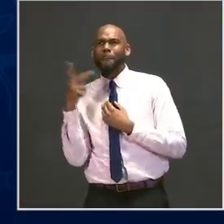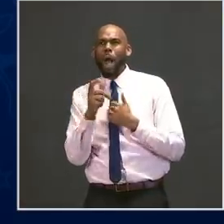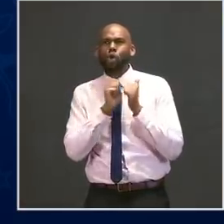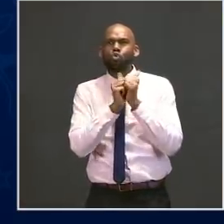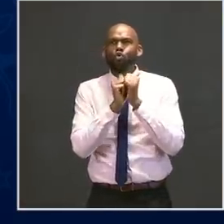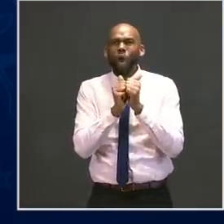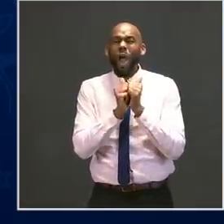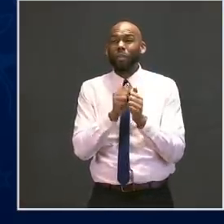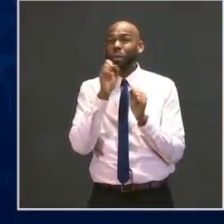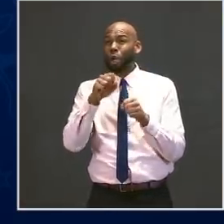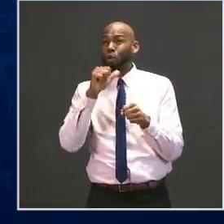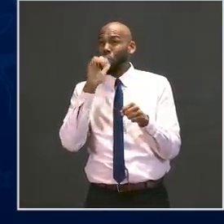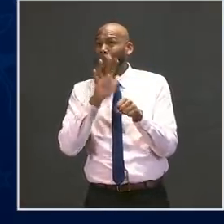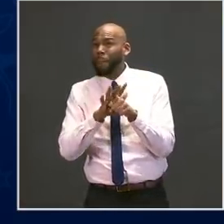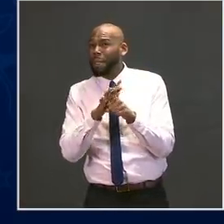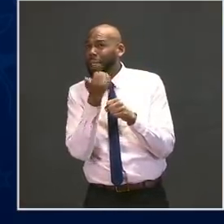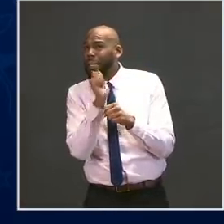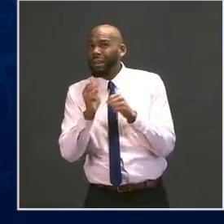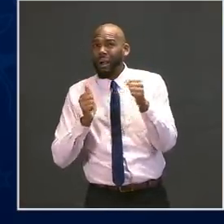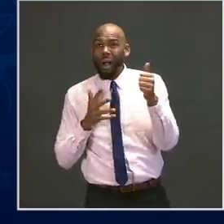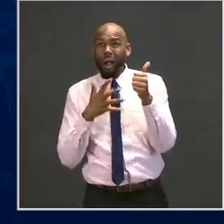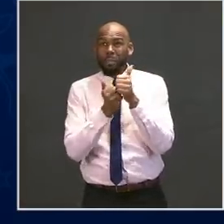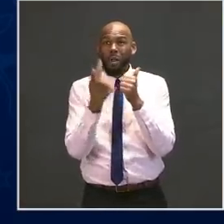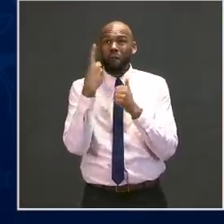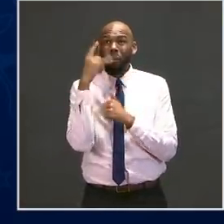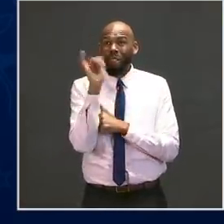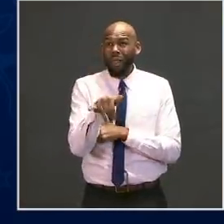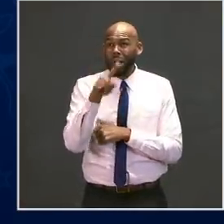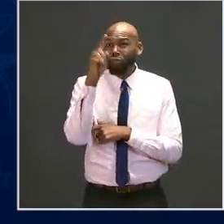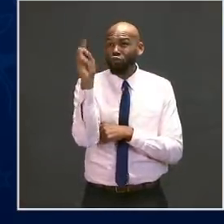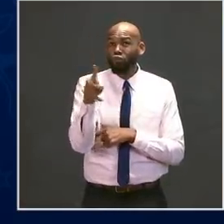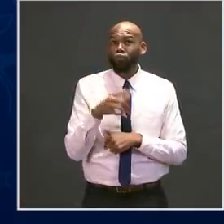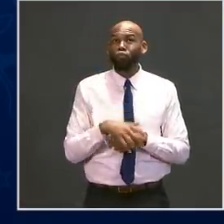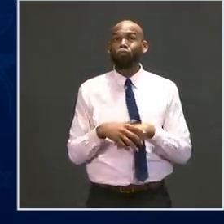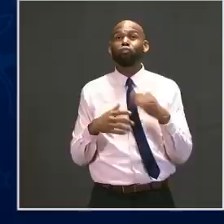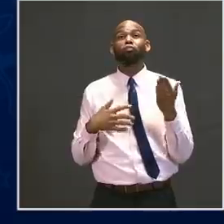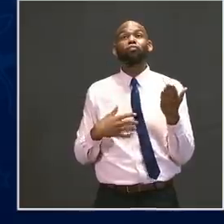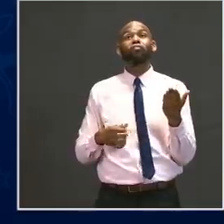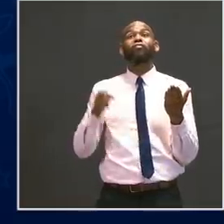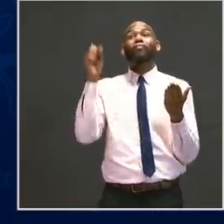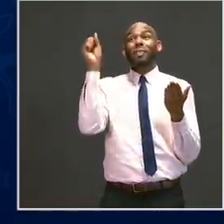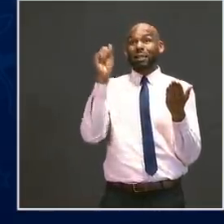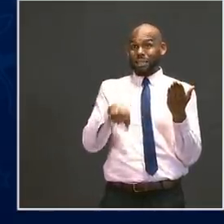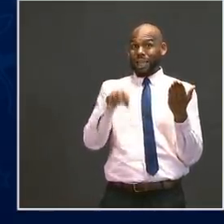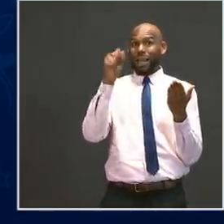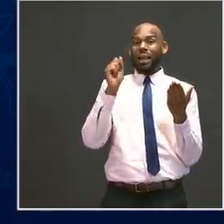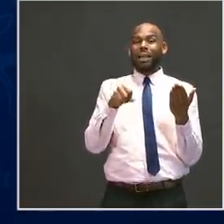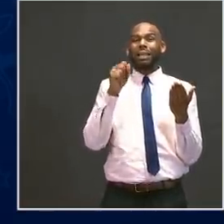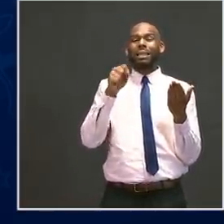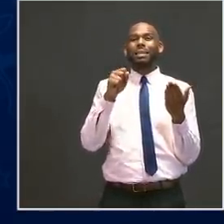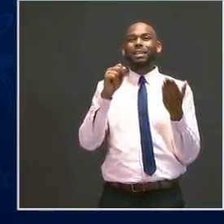providing us continuous updates on that front. Ms. Psaki: Sure. Well, you're talking about the reunification taskforce, I believe -- just for everybody else's clarity --